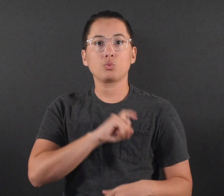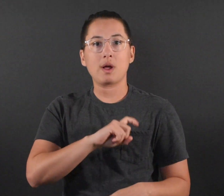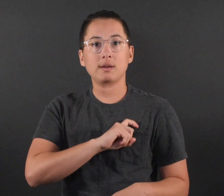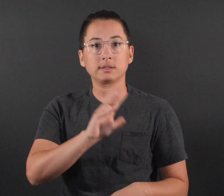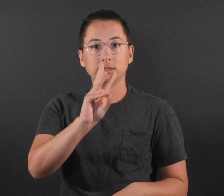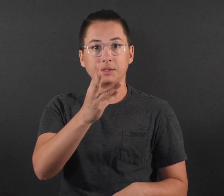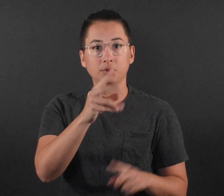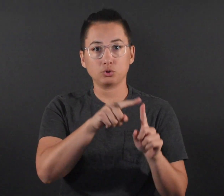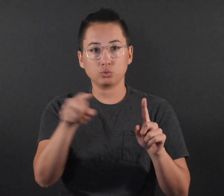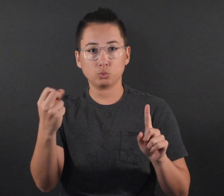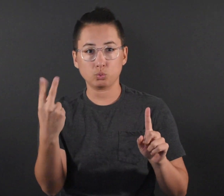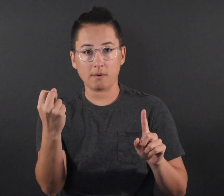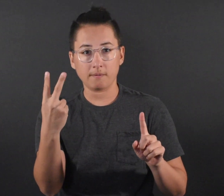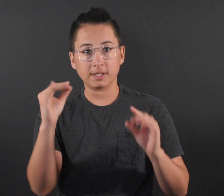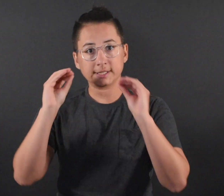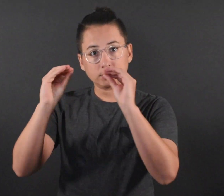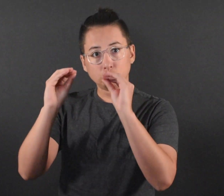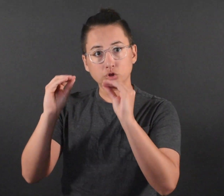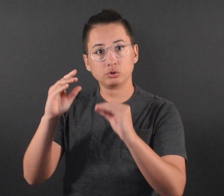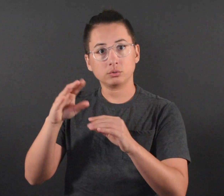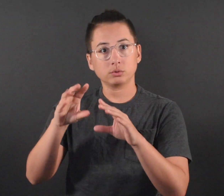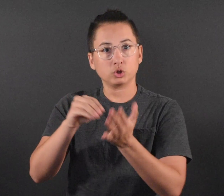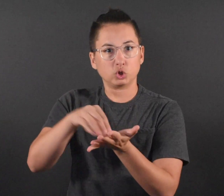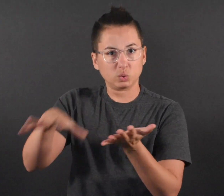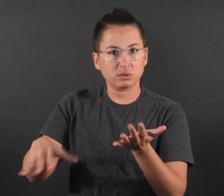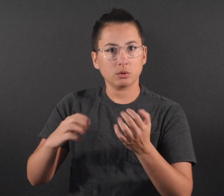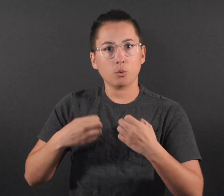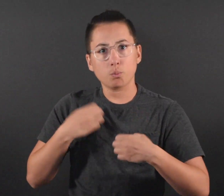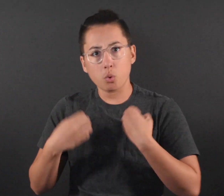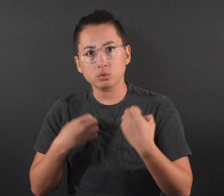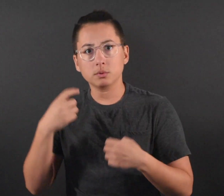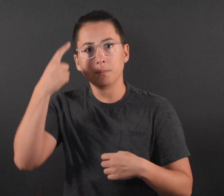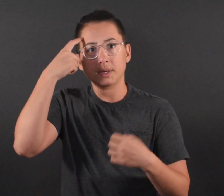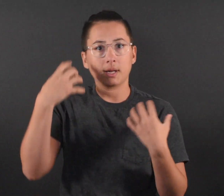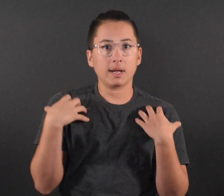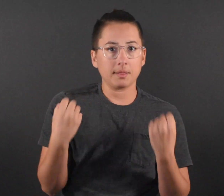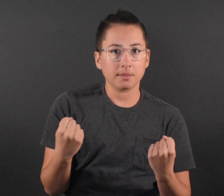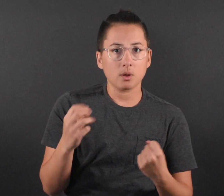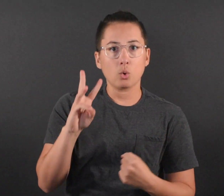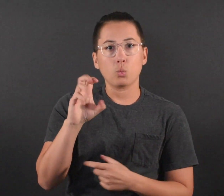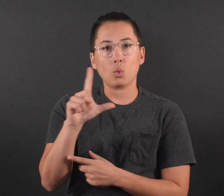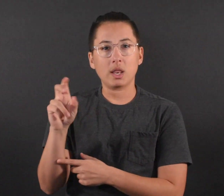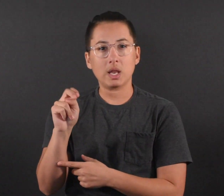teaches about emotional and mental wellness, and how to support classmates that may be struggling.